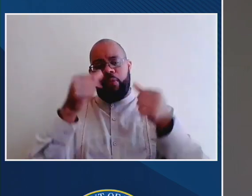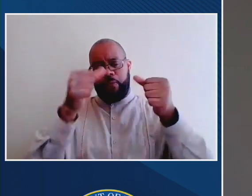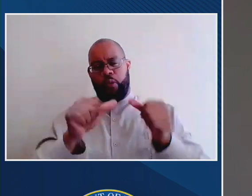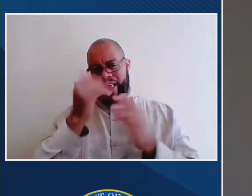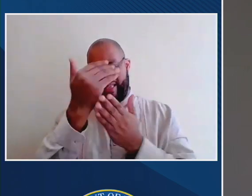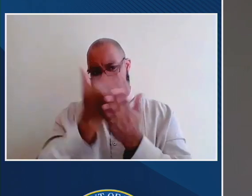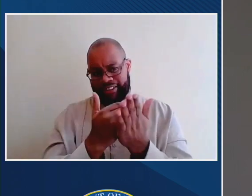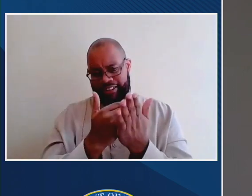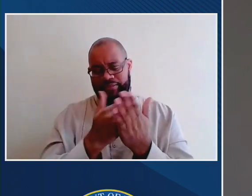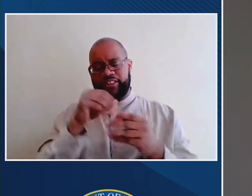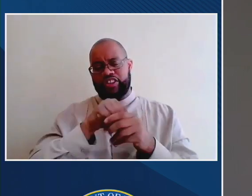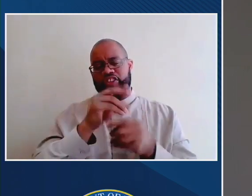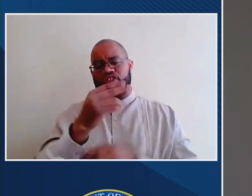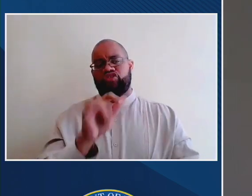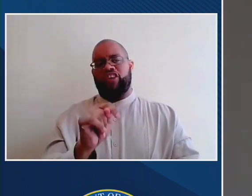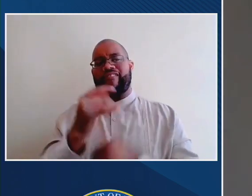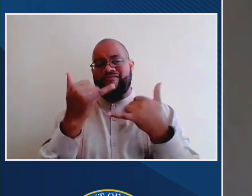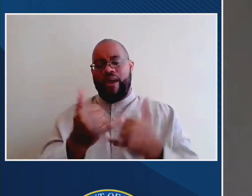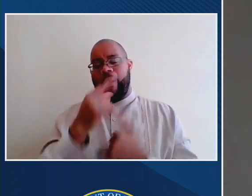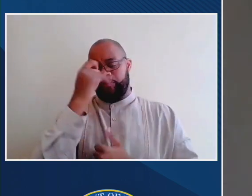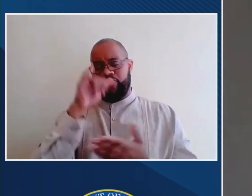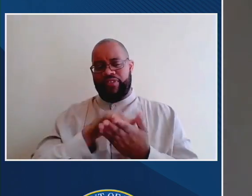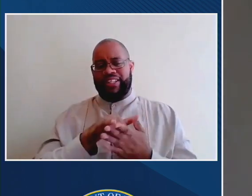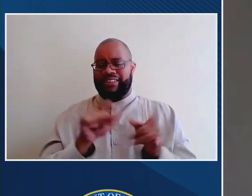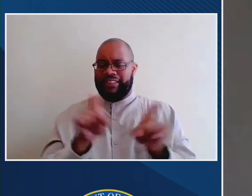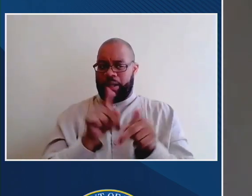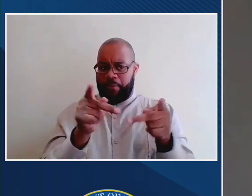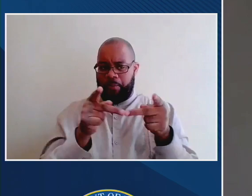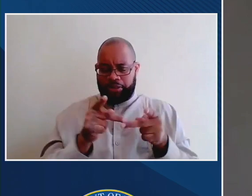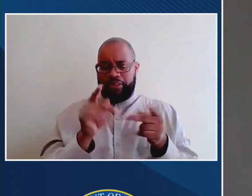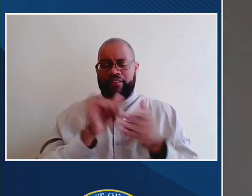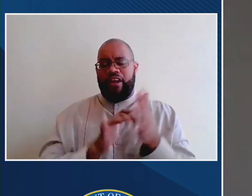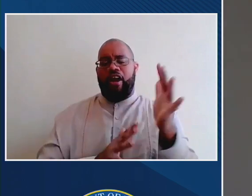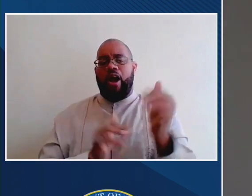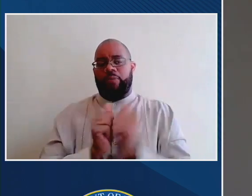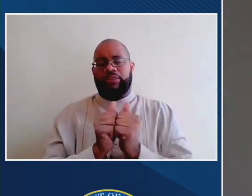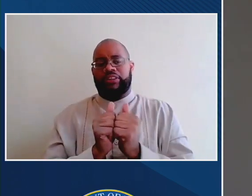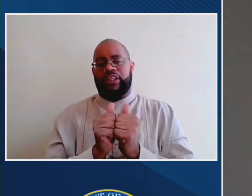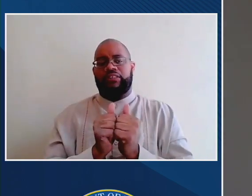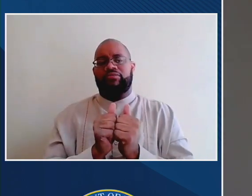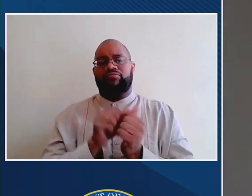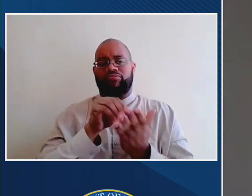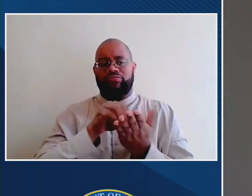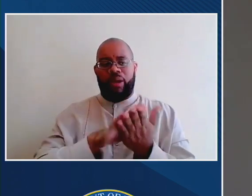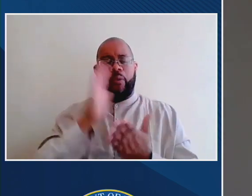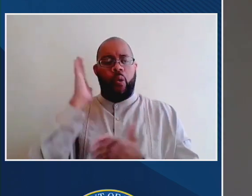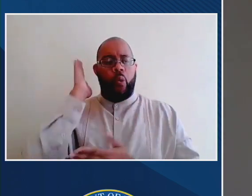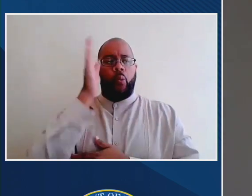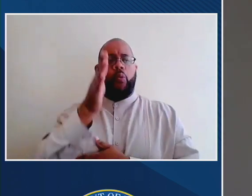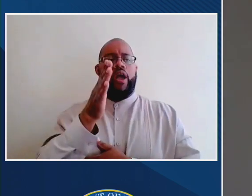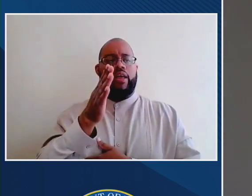chat right now, because this is the same place where updates and shared documents will routinely be provided.